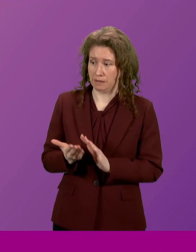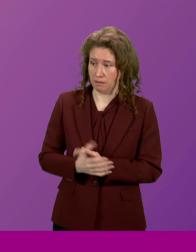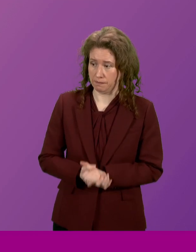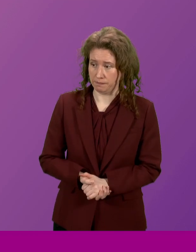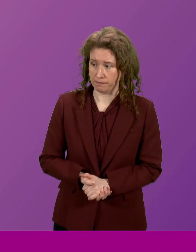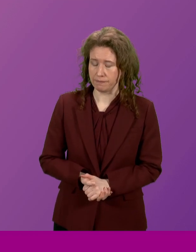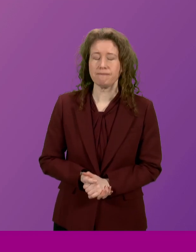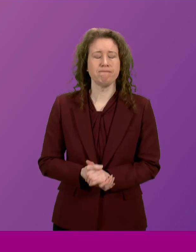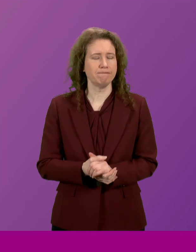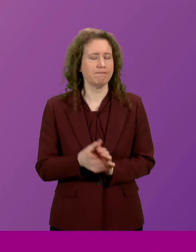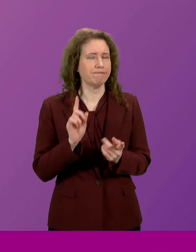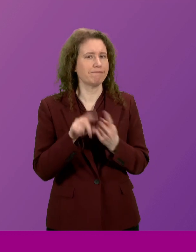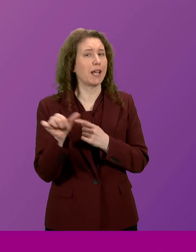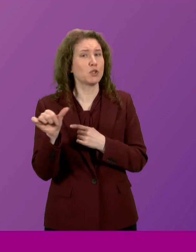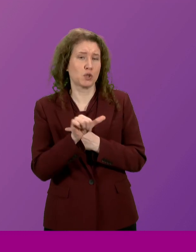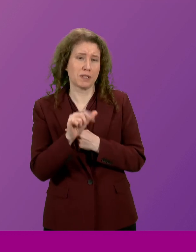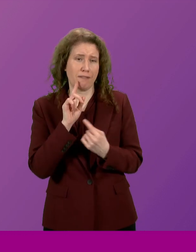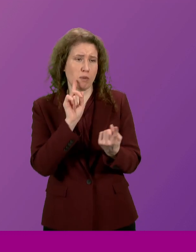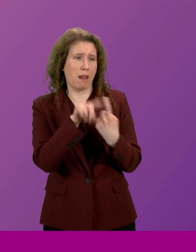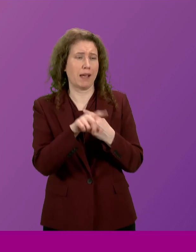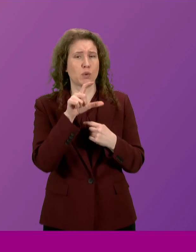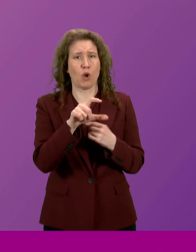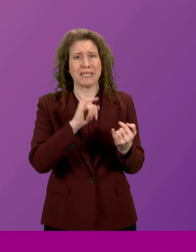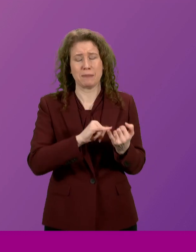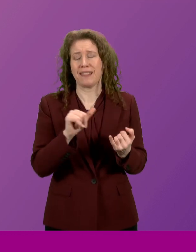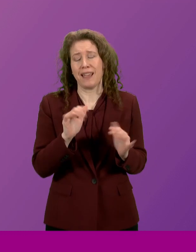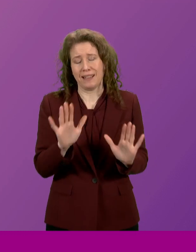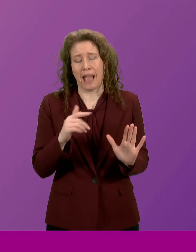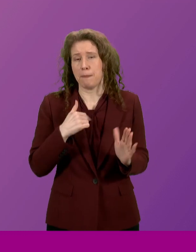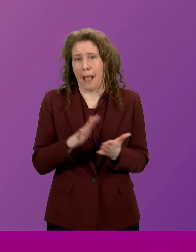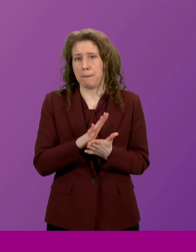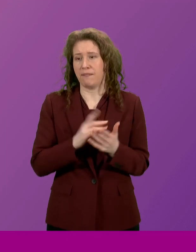I should have said in response to Colin Smyth that I am very happy for ministers to engage on that,